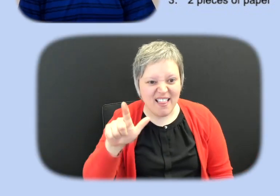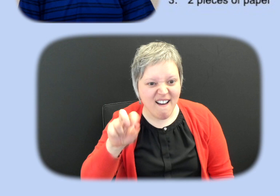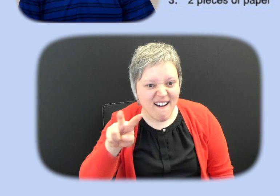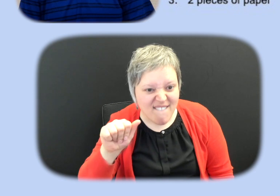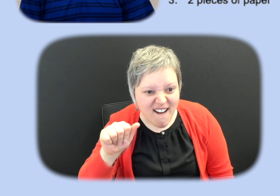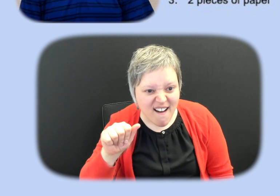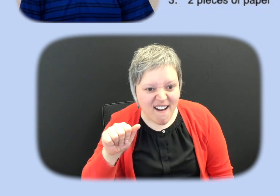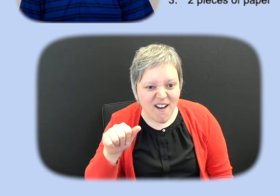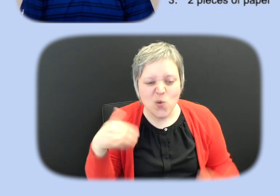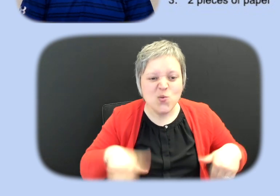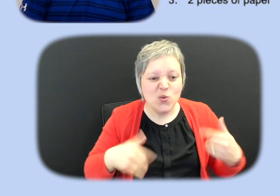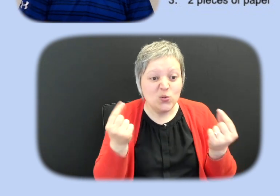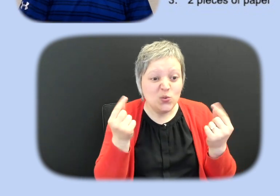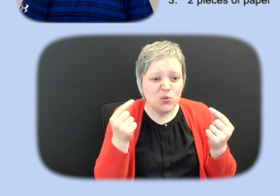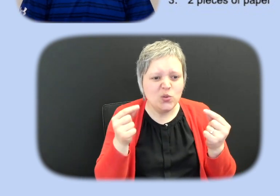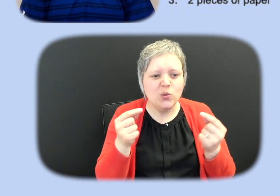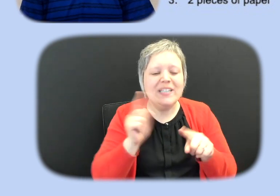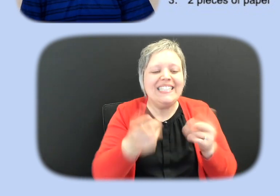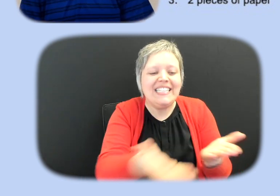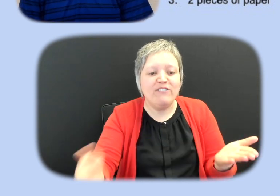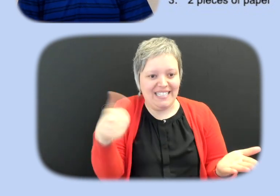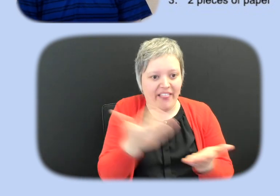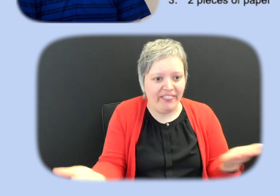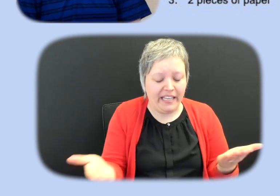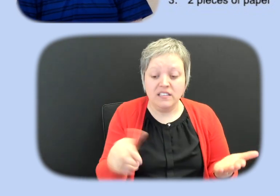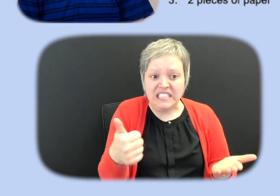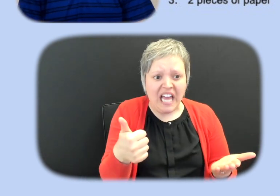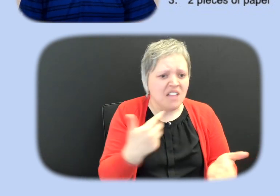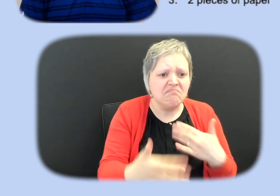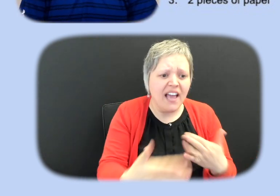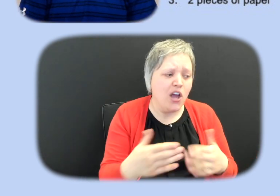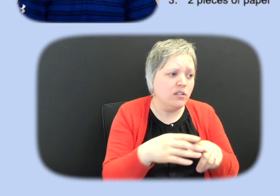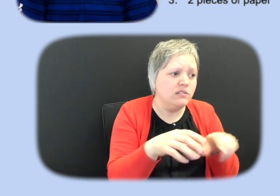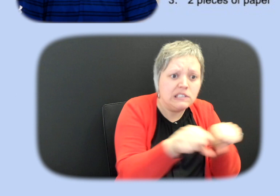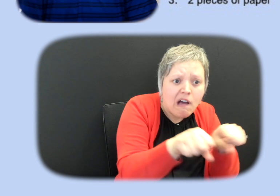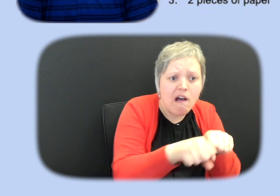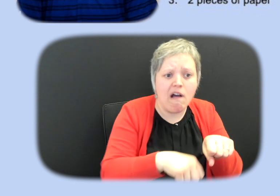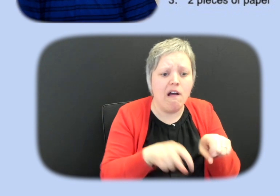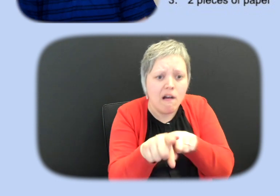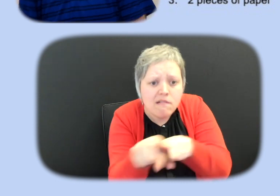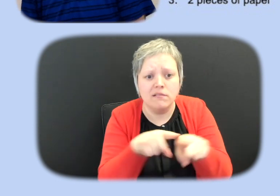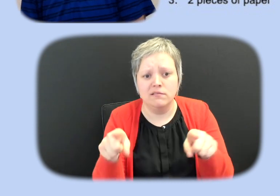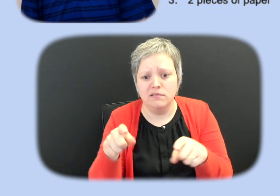items for this. This could be 10 shoes, 10 socks, 10 markers, or 5 markers, 5 socks.